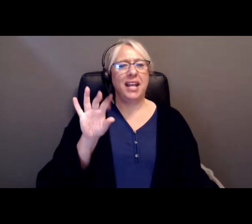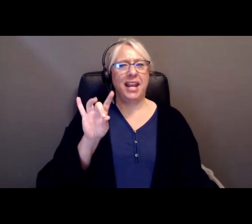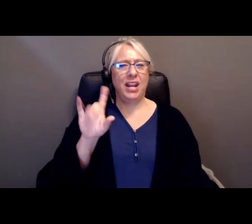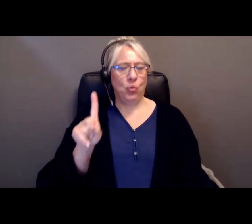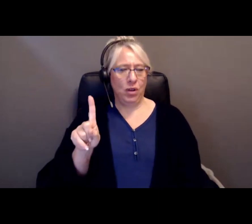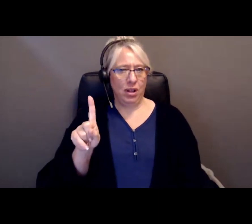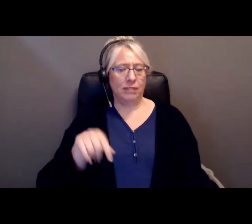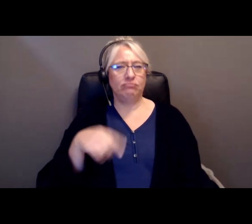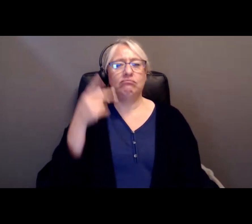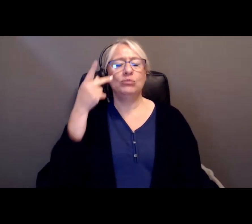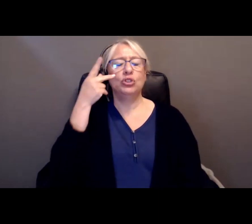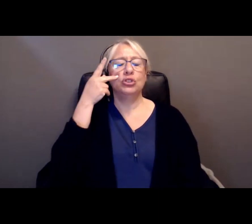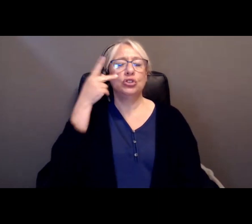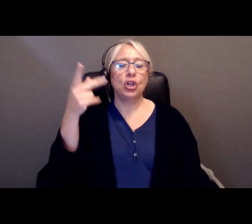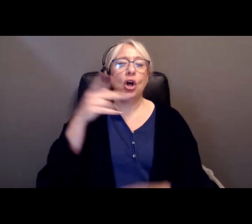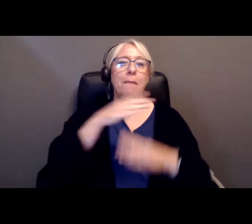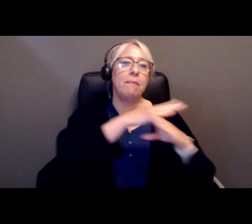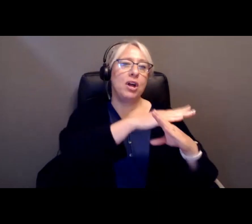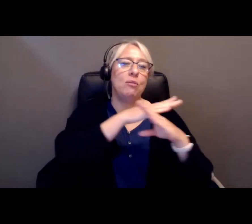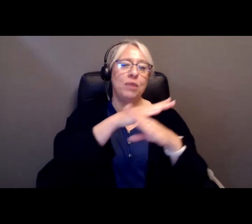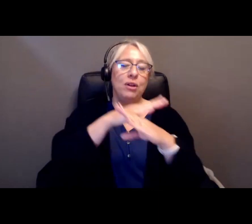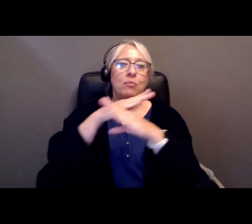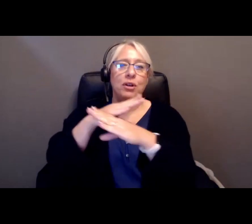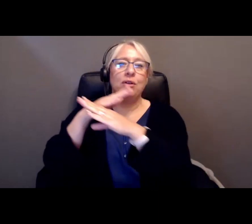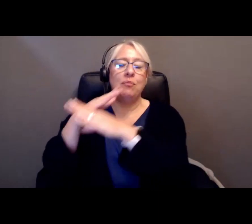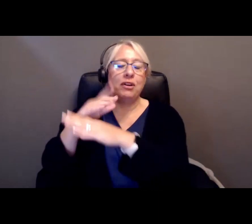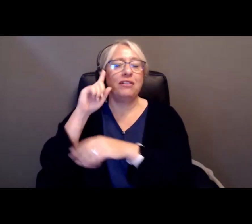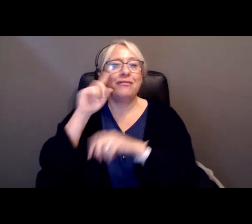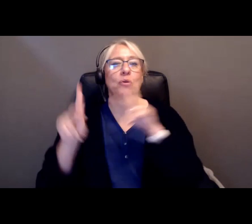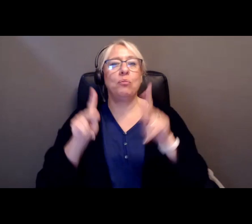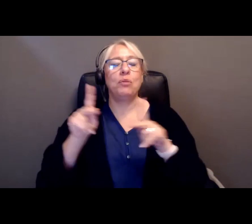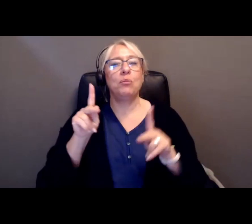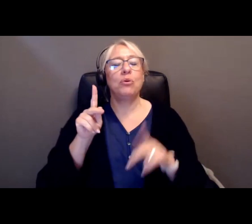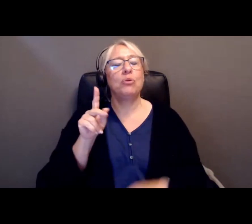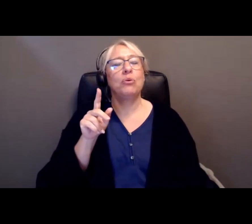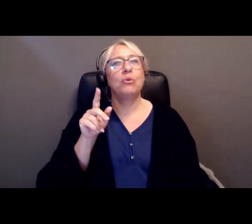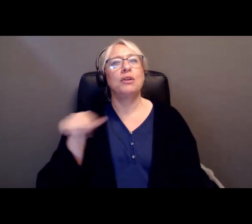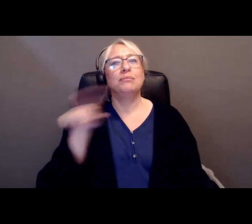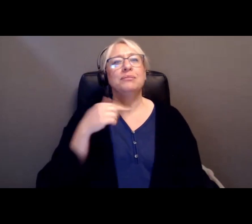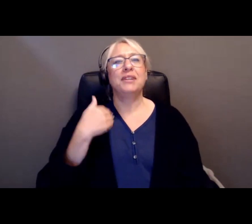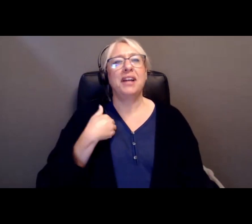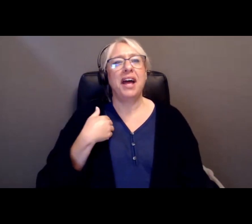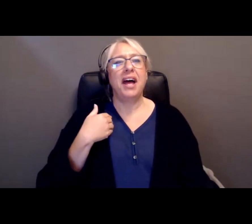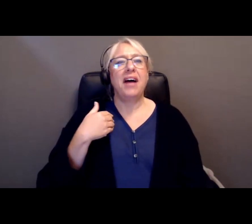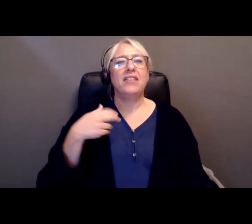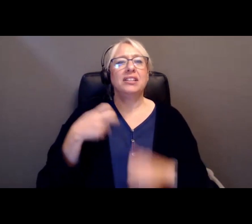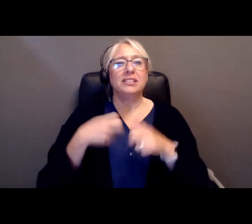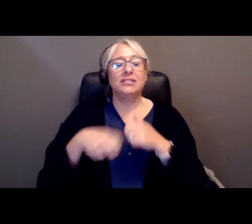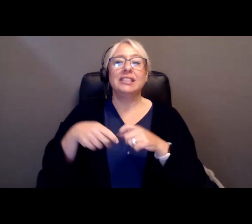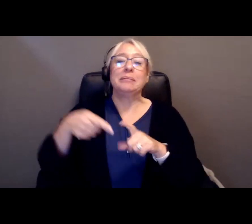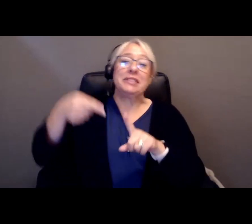saw the tremendous barriers to folks who have difficulties, especially around hearing loss. I